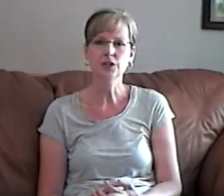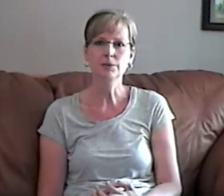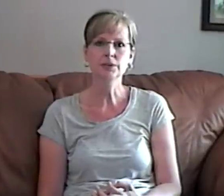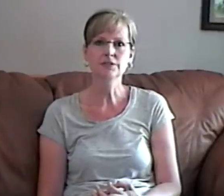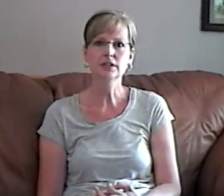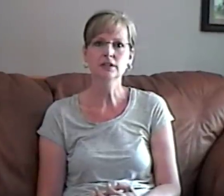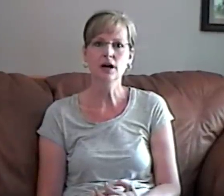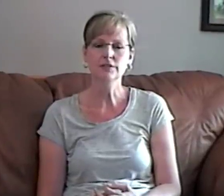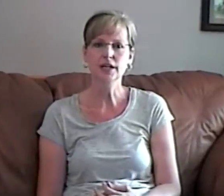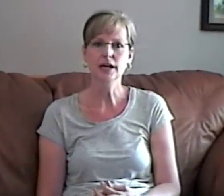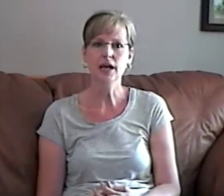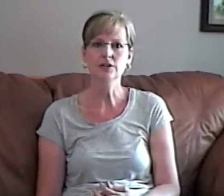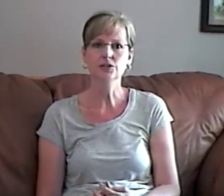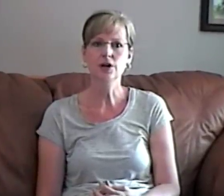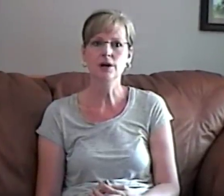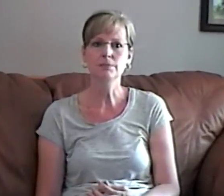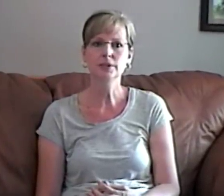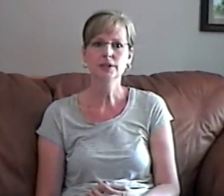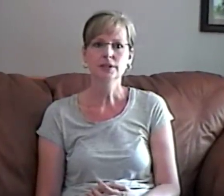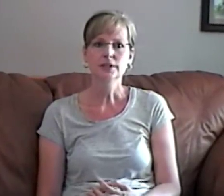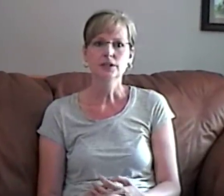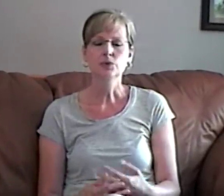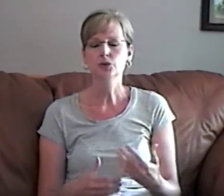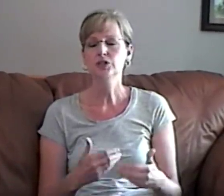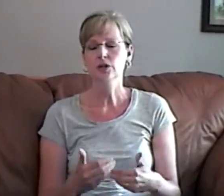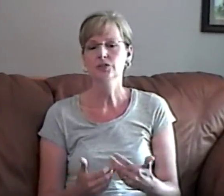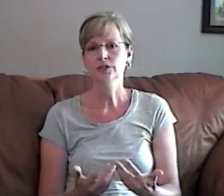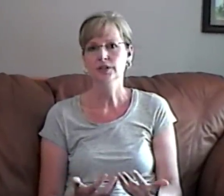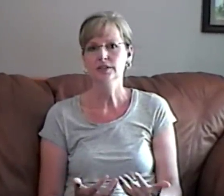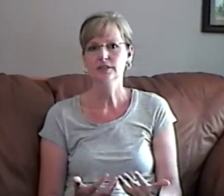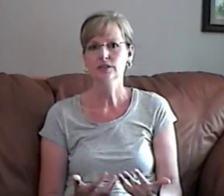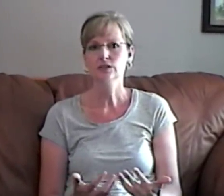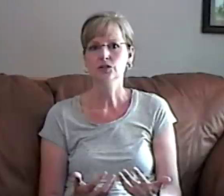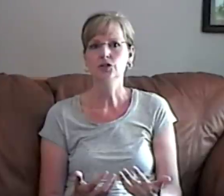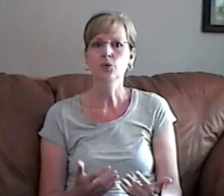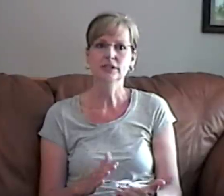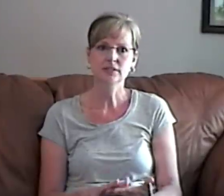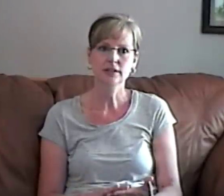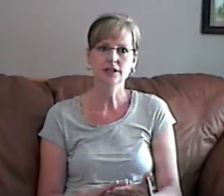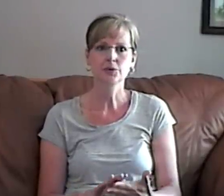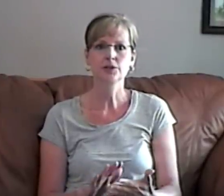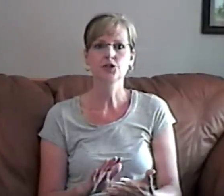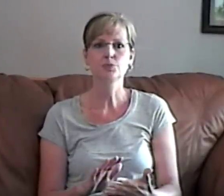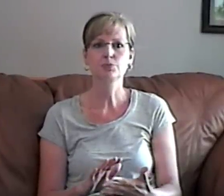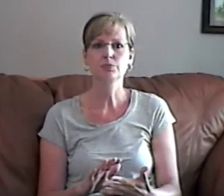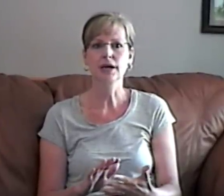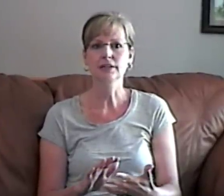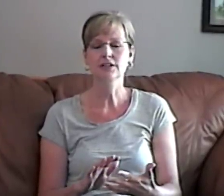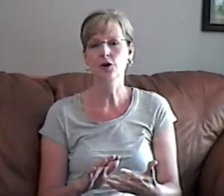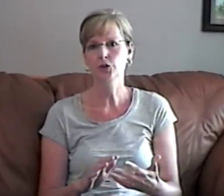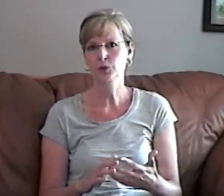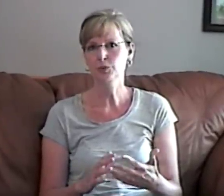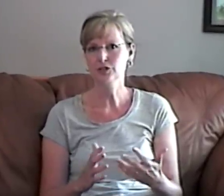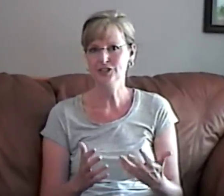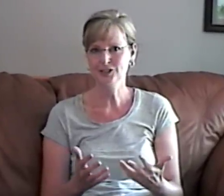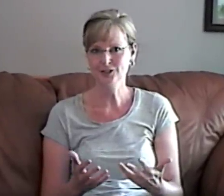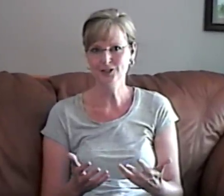I believe that was a result of us knowing Sign Language and although we were still learning